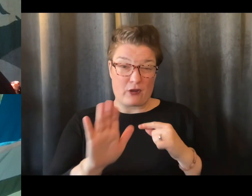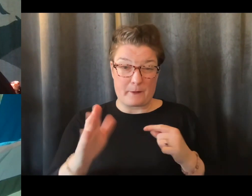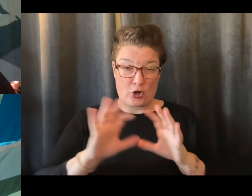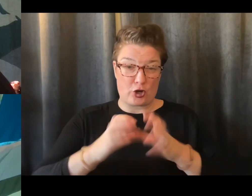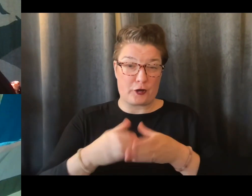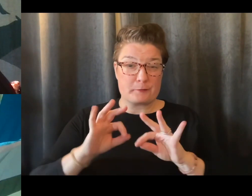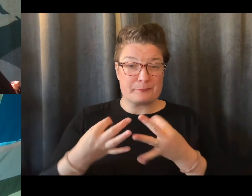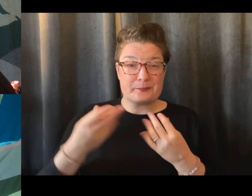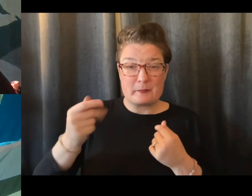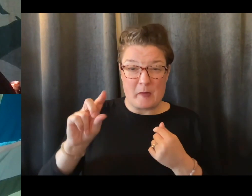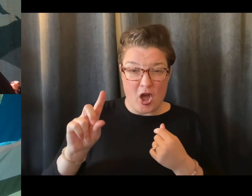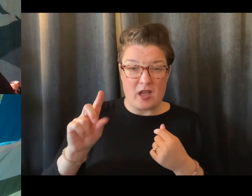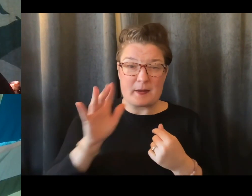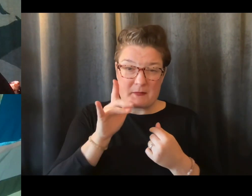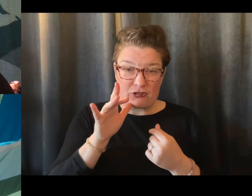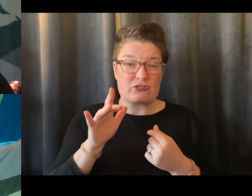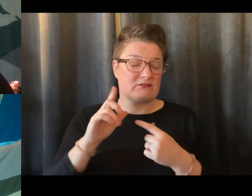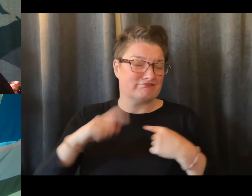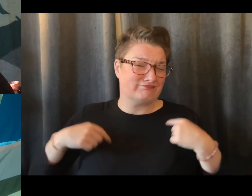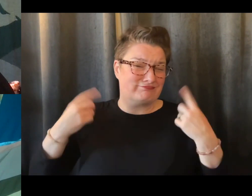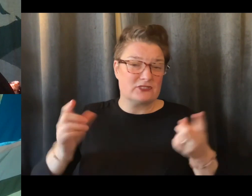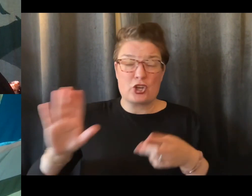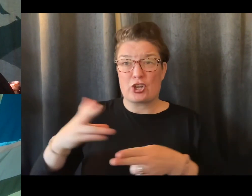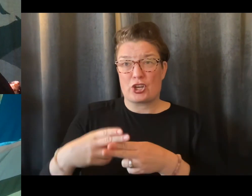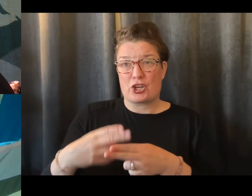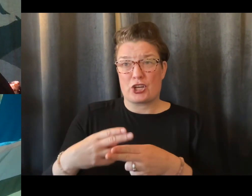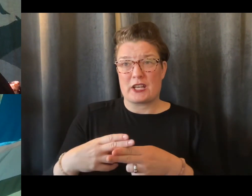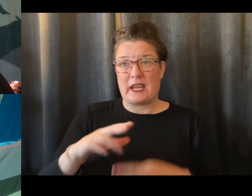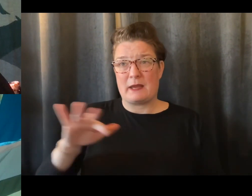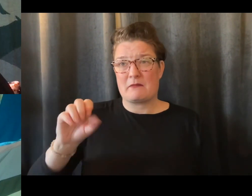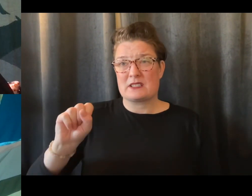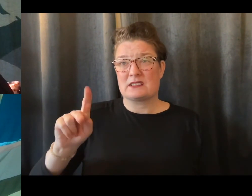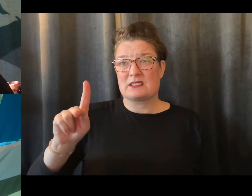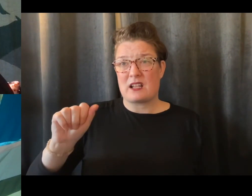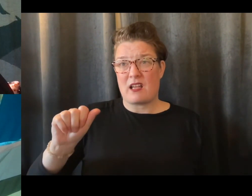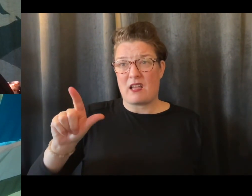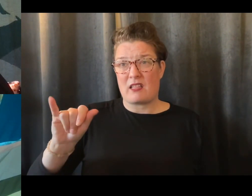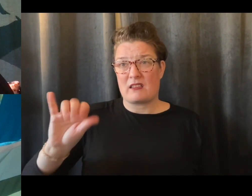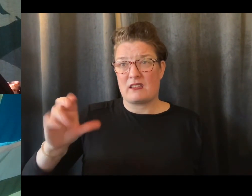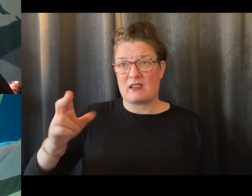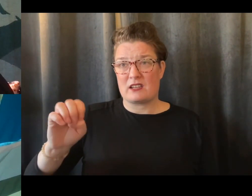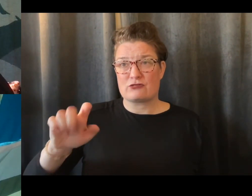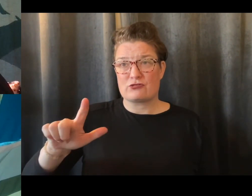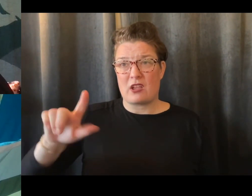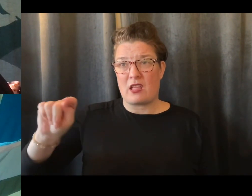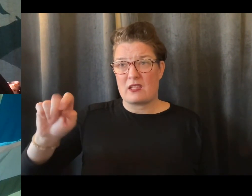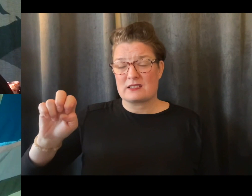And she is going to be returning home soon. And Rebekah, I'm wondering if you'll share more specific information about